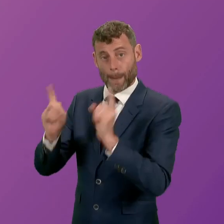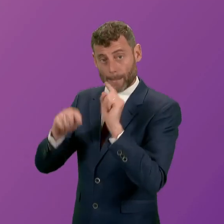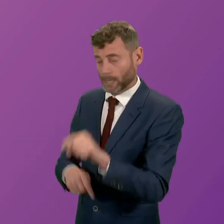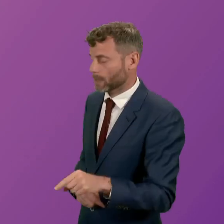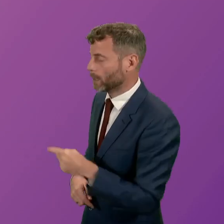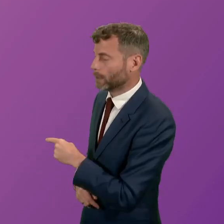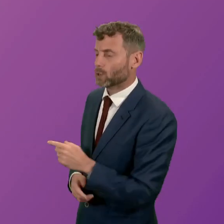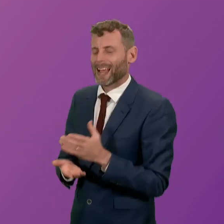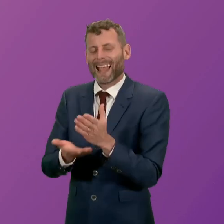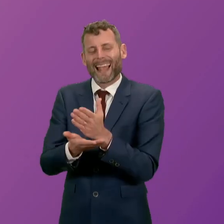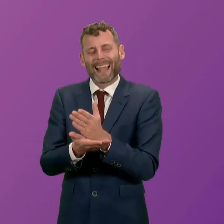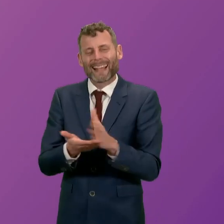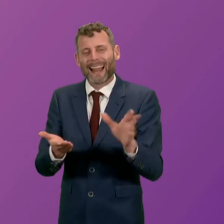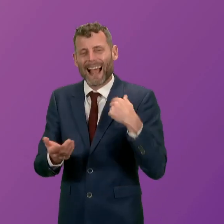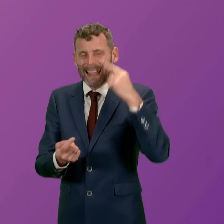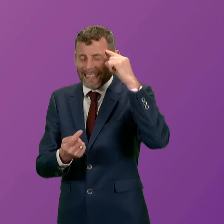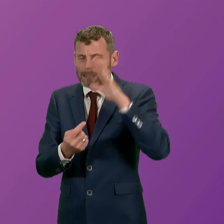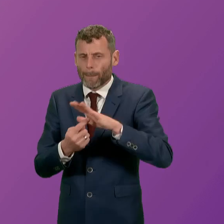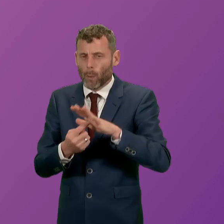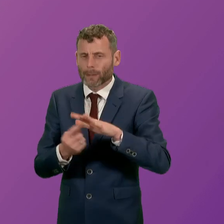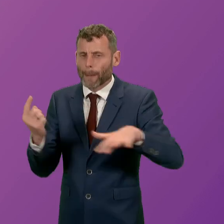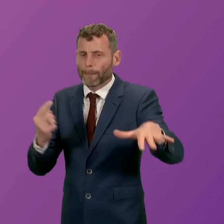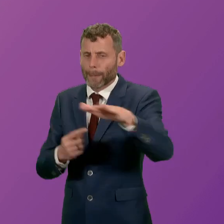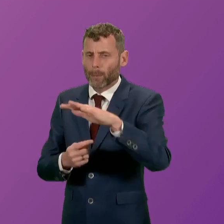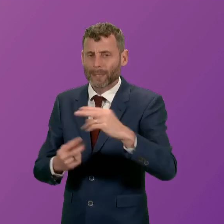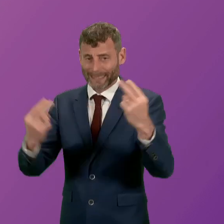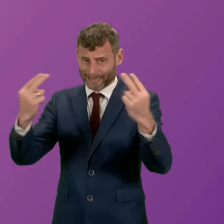To be clear—it is important that members of the public hear the facts—ministers